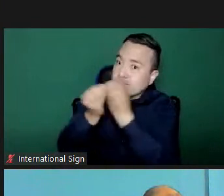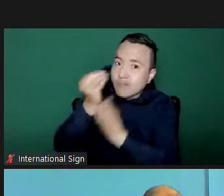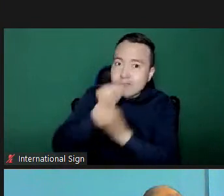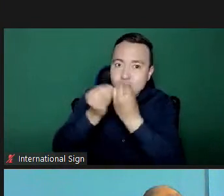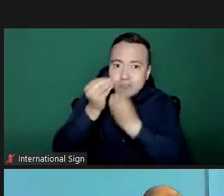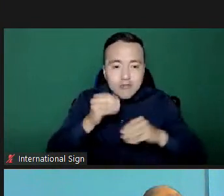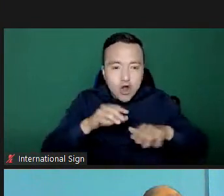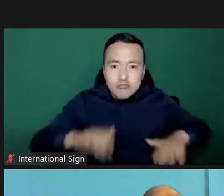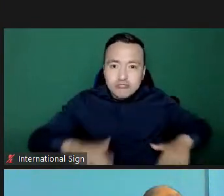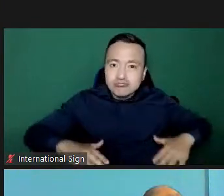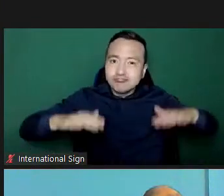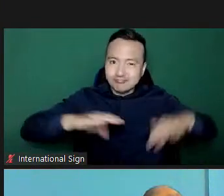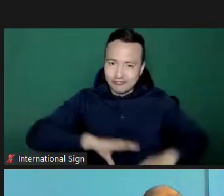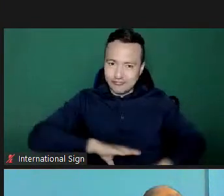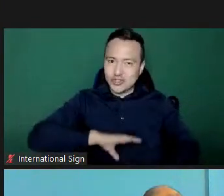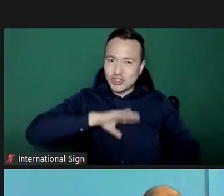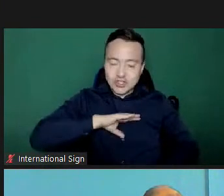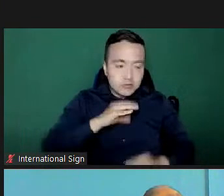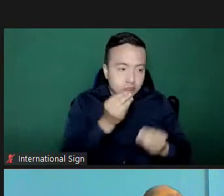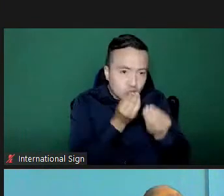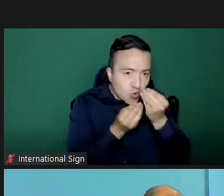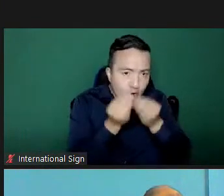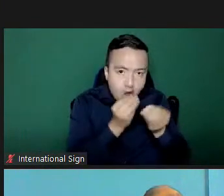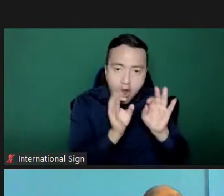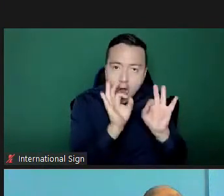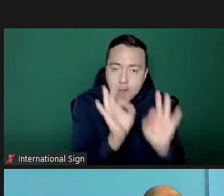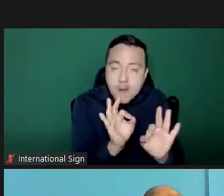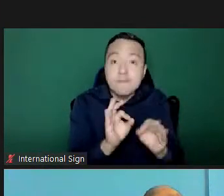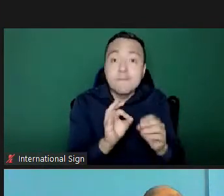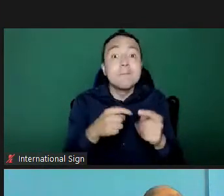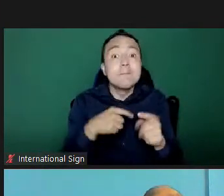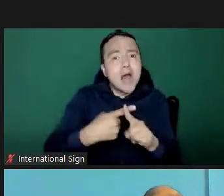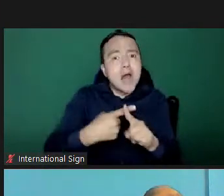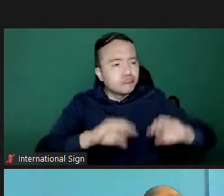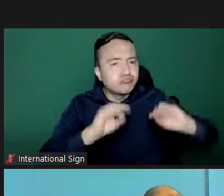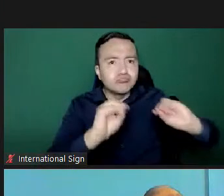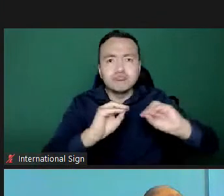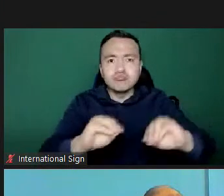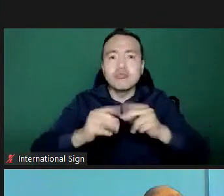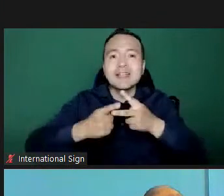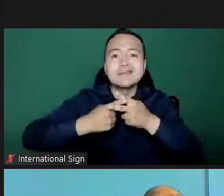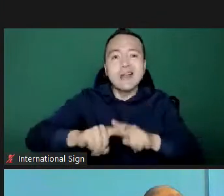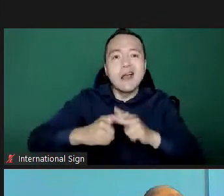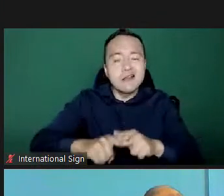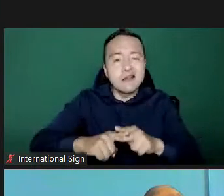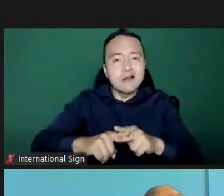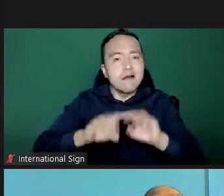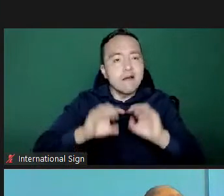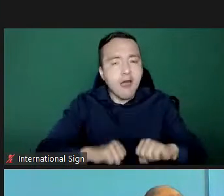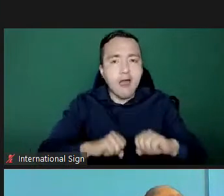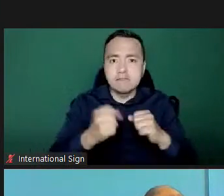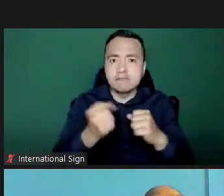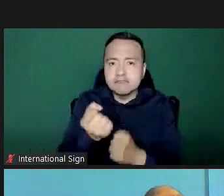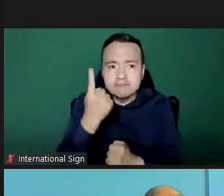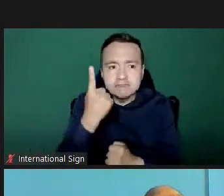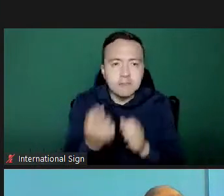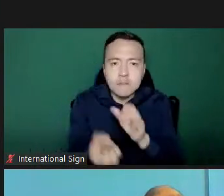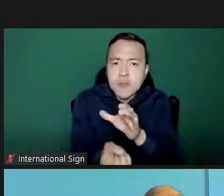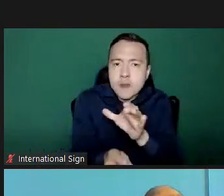These are all initiatives that are geared towards addressing the root causes of NCDs in our population.